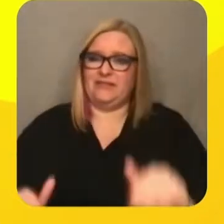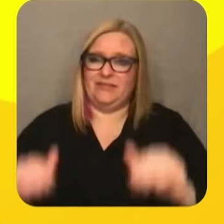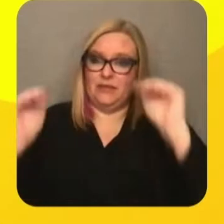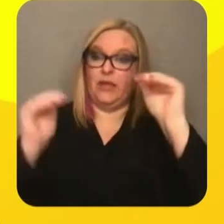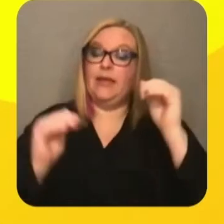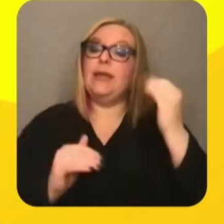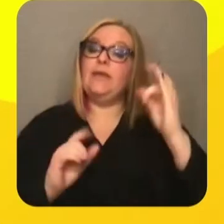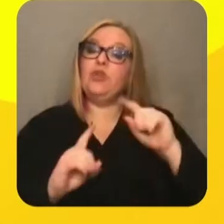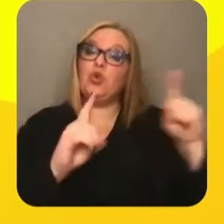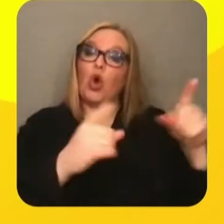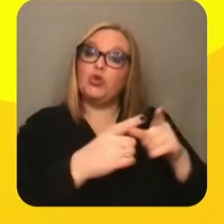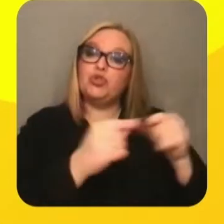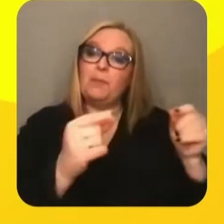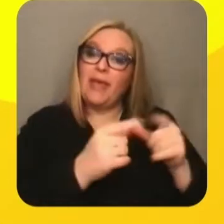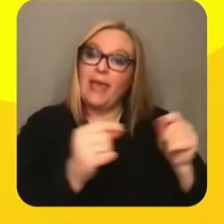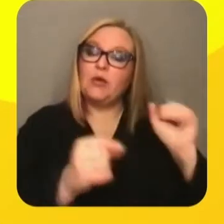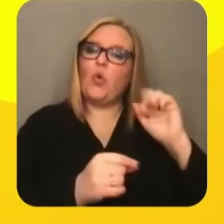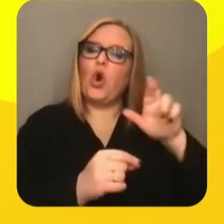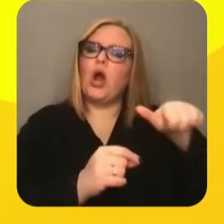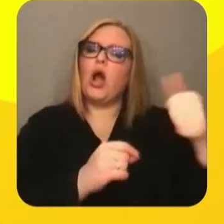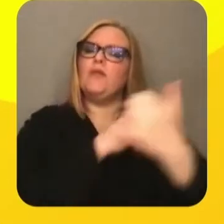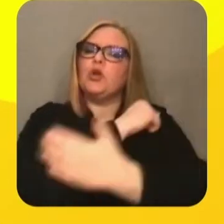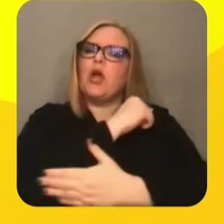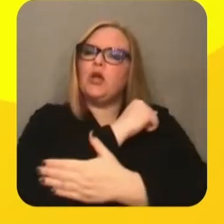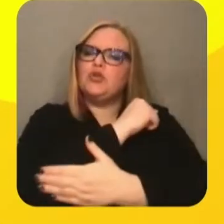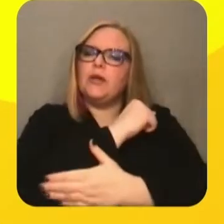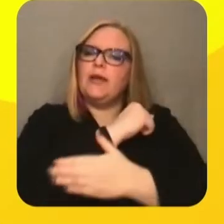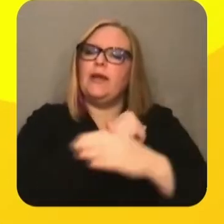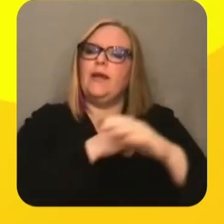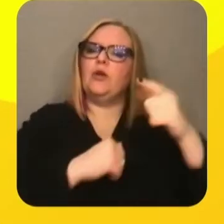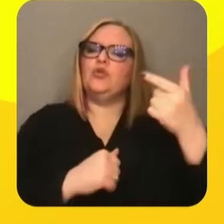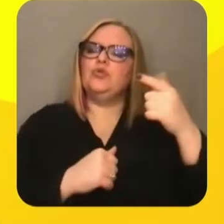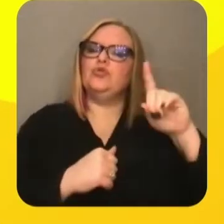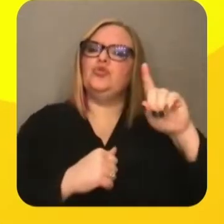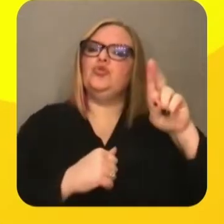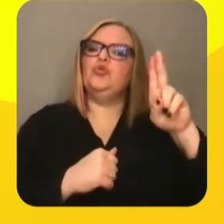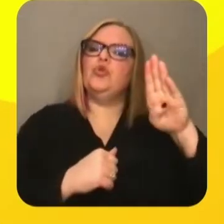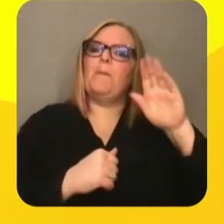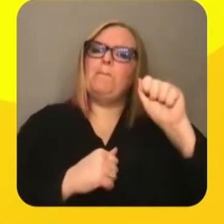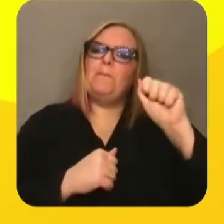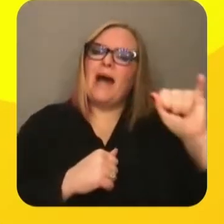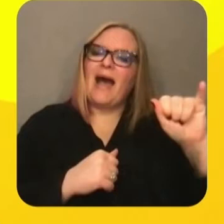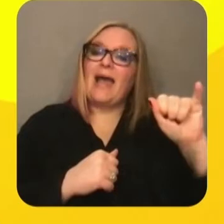even countries like Qatar or Dubai. They have never been asked to fill out those kinds of self ID.